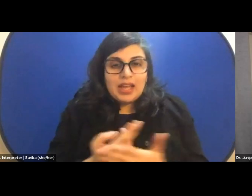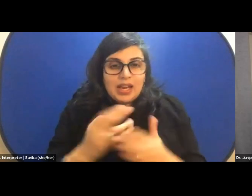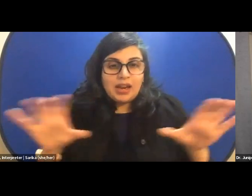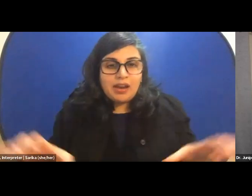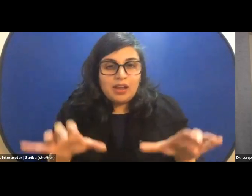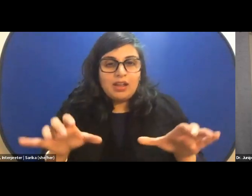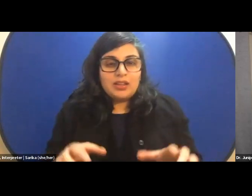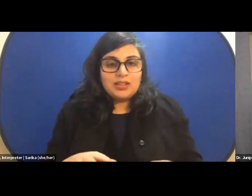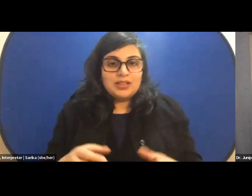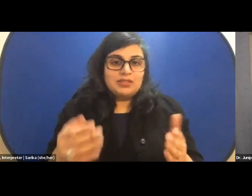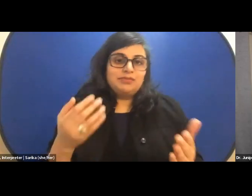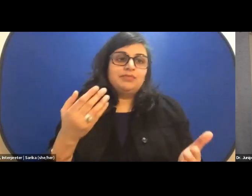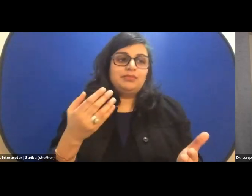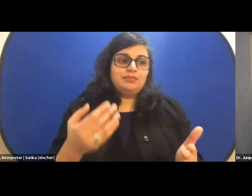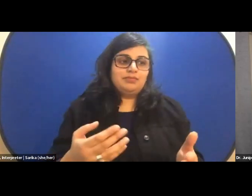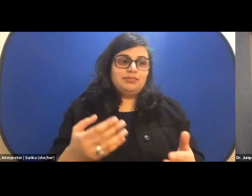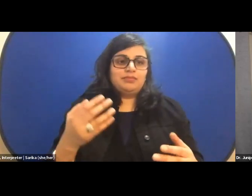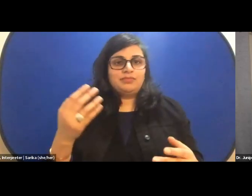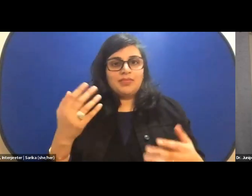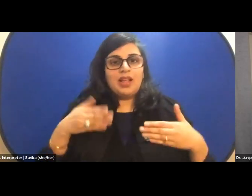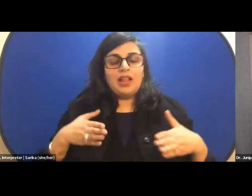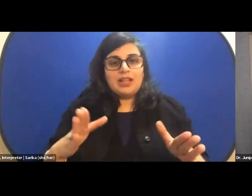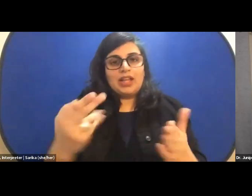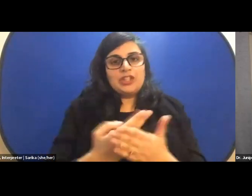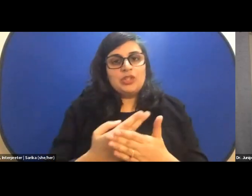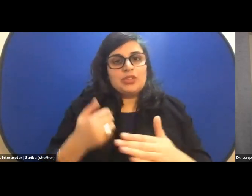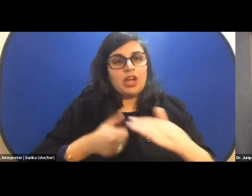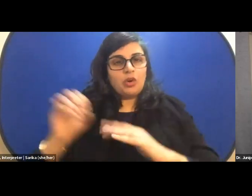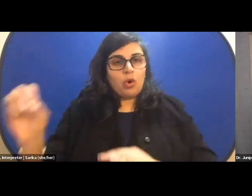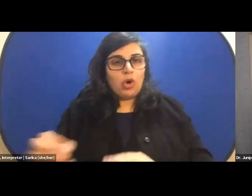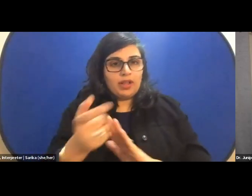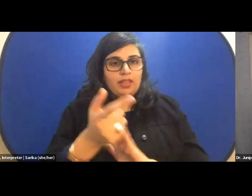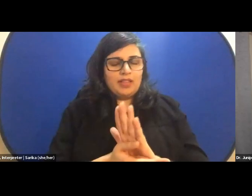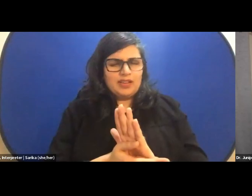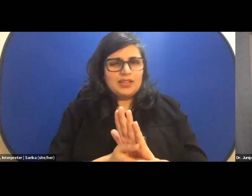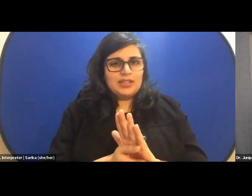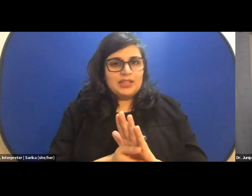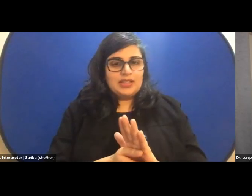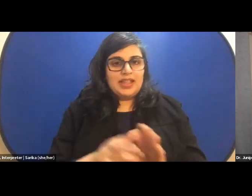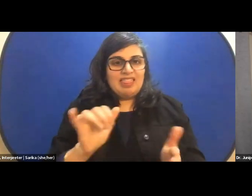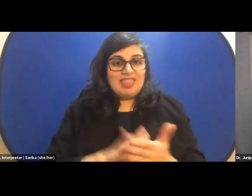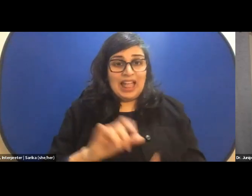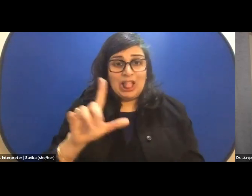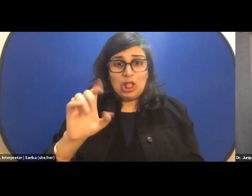when the chemical is used against an individual engaged in conduct otherwise justifying the use